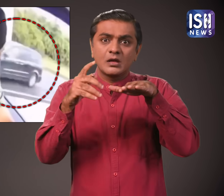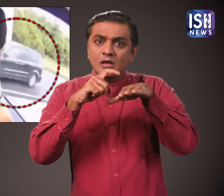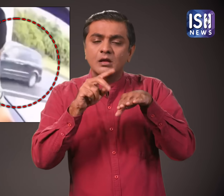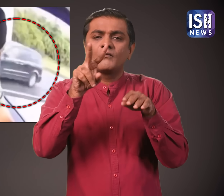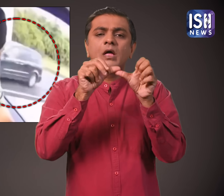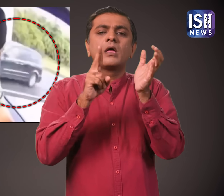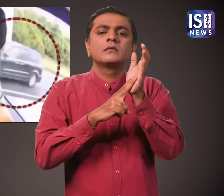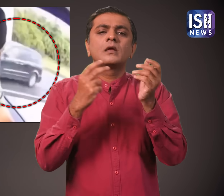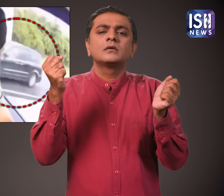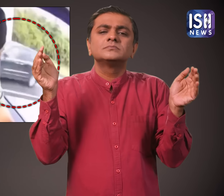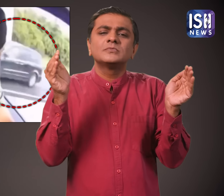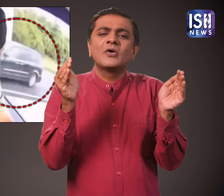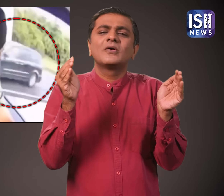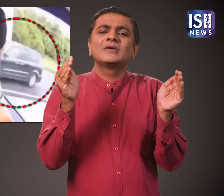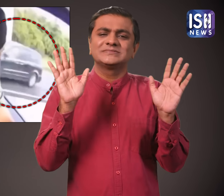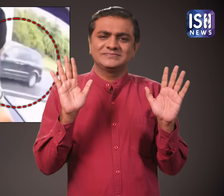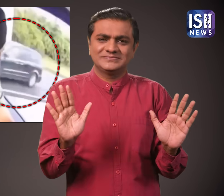That was a minivan.